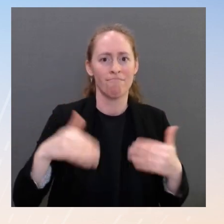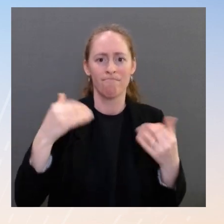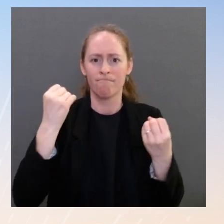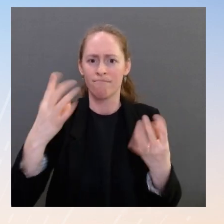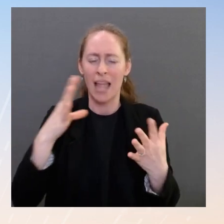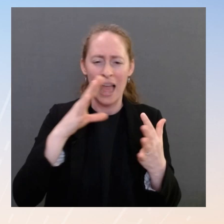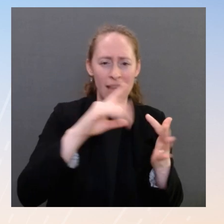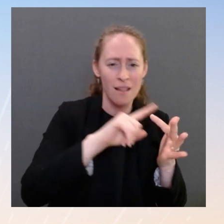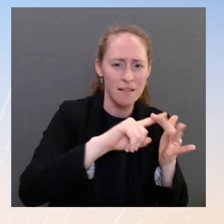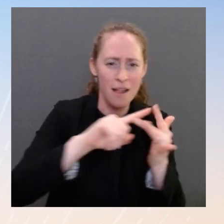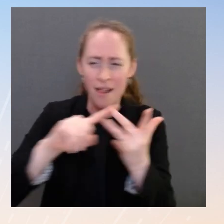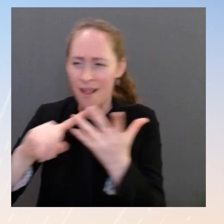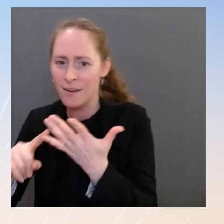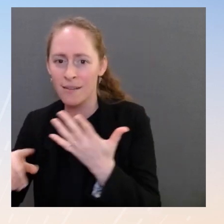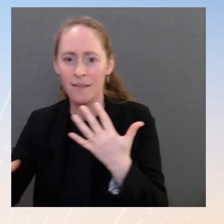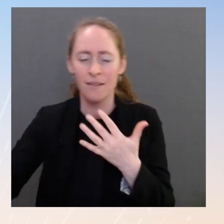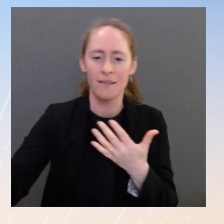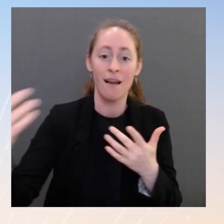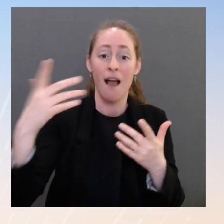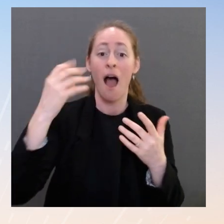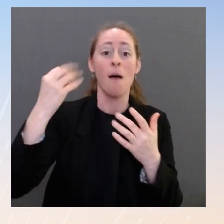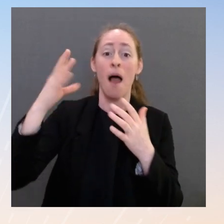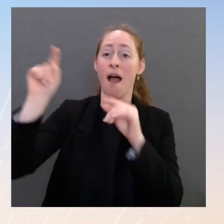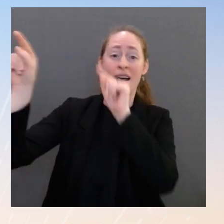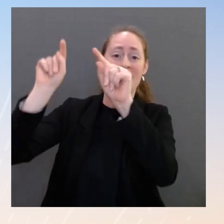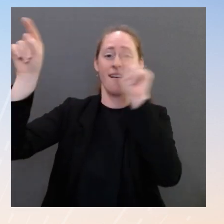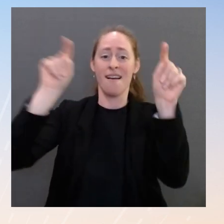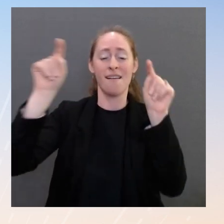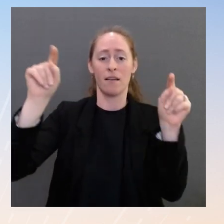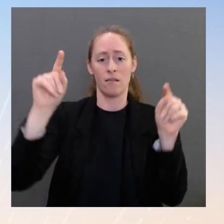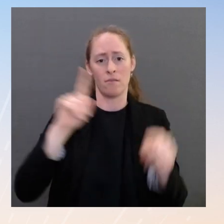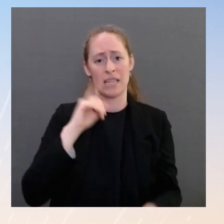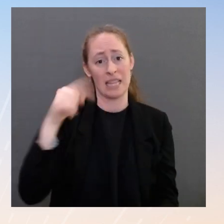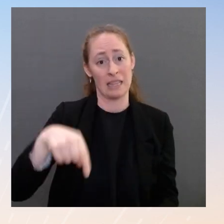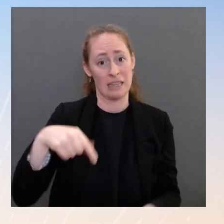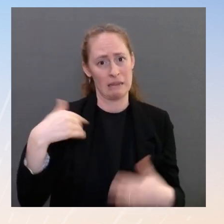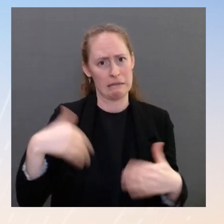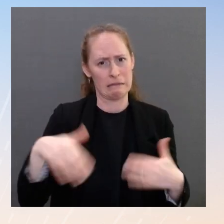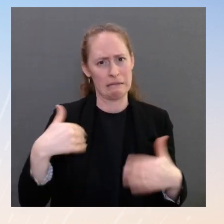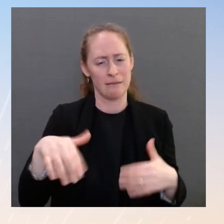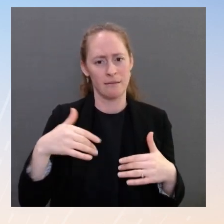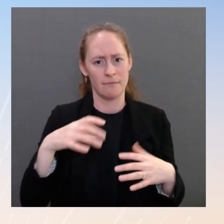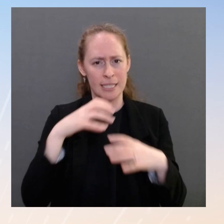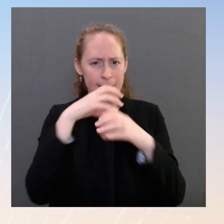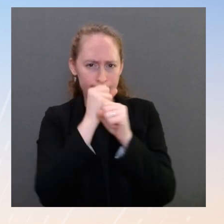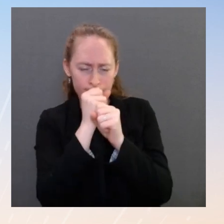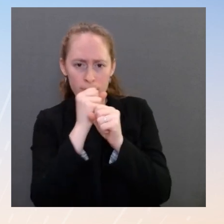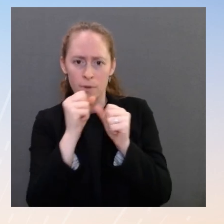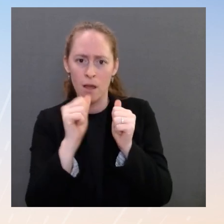there's a lot of sensitivity, as you all know, around the period of time when individuals are in transit -- right?